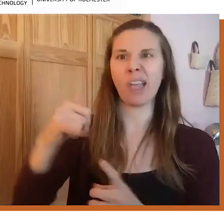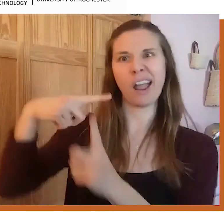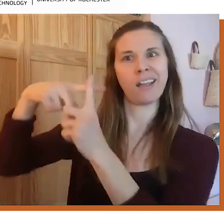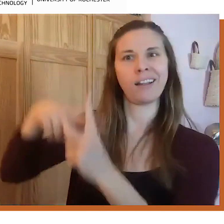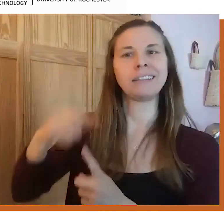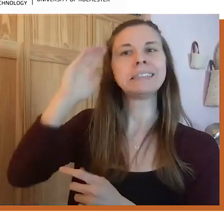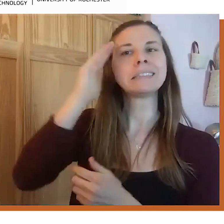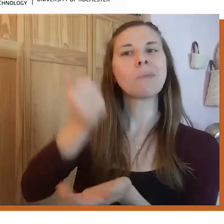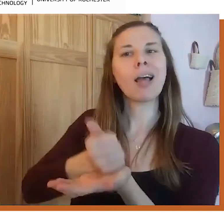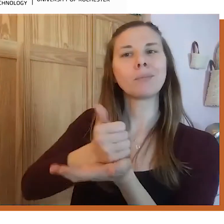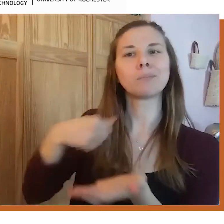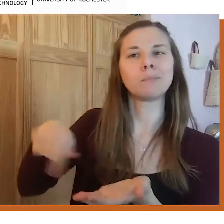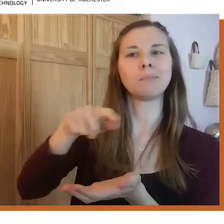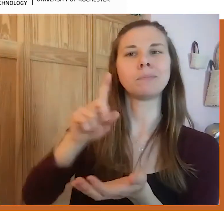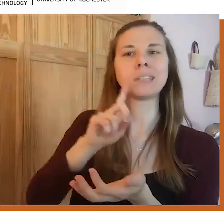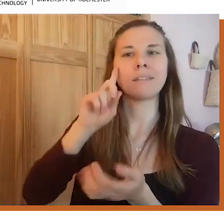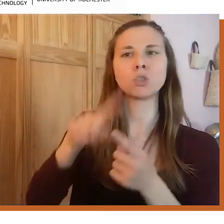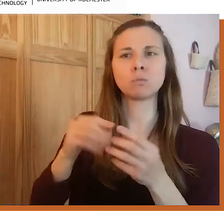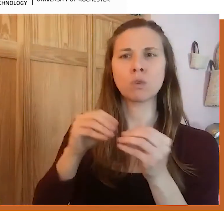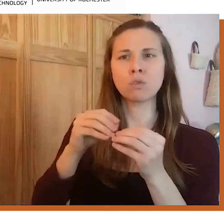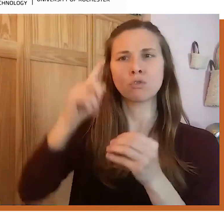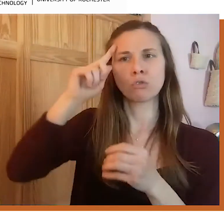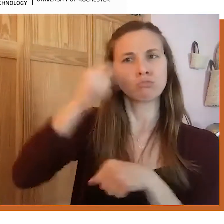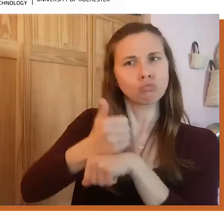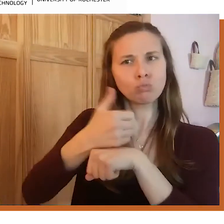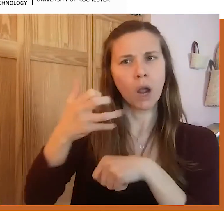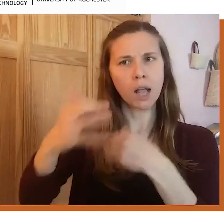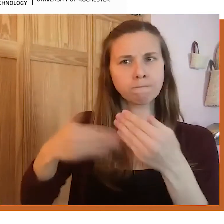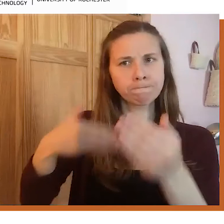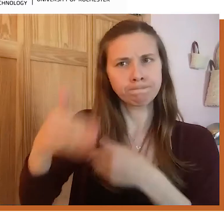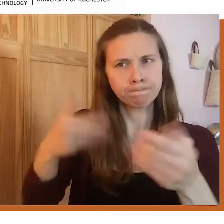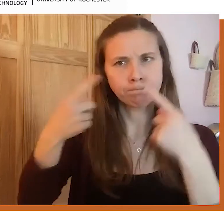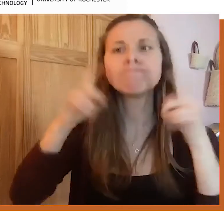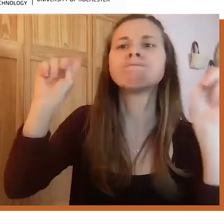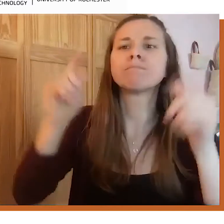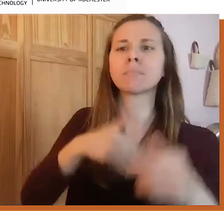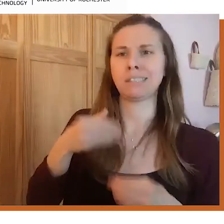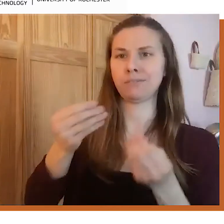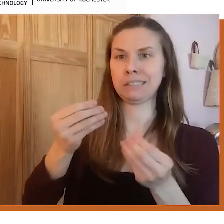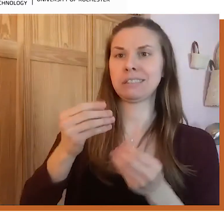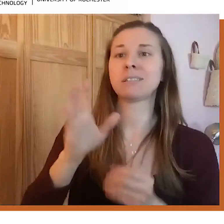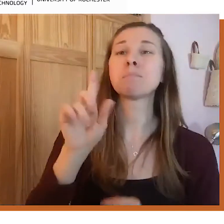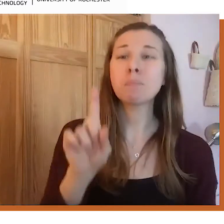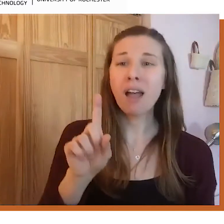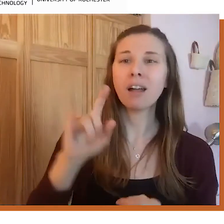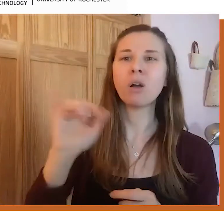with information and more likely to share and encourage other Deaf women may be more likely to breastfeed, but...